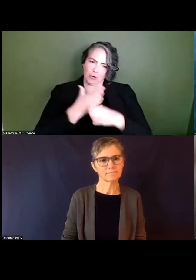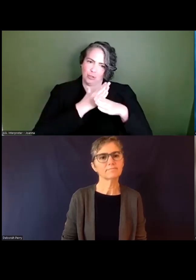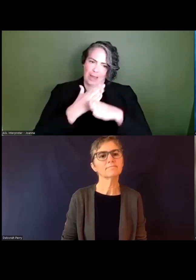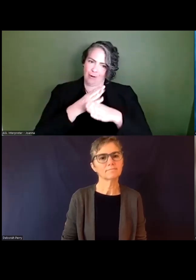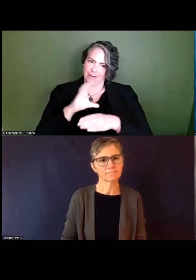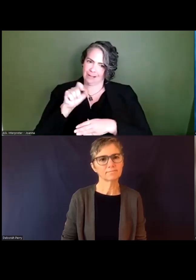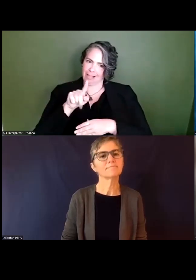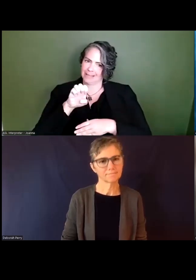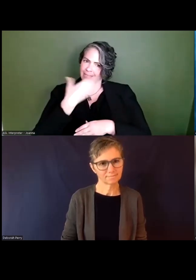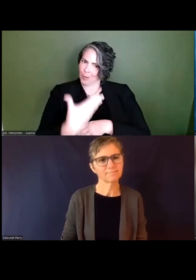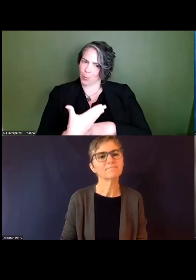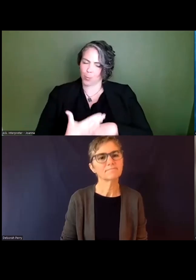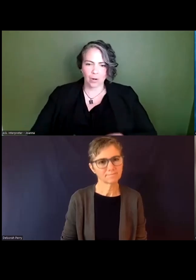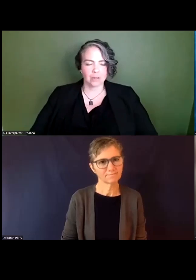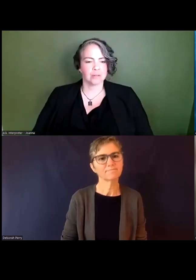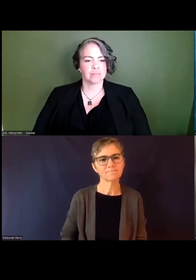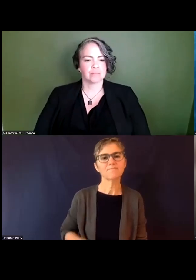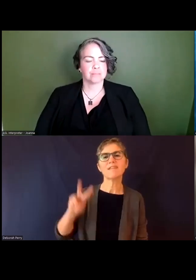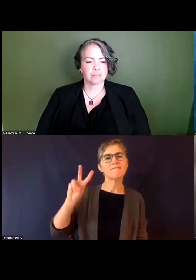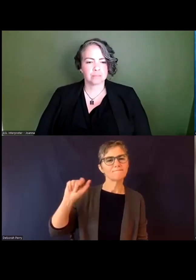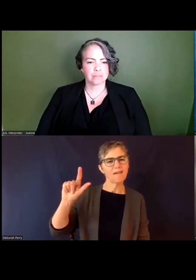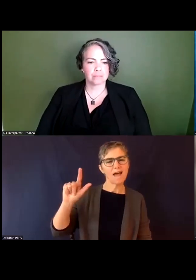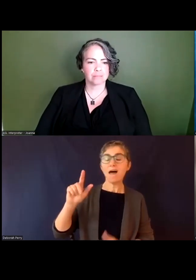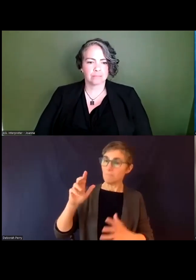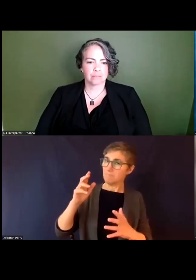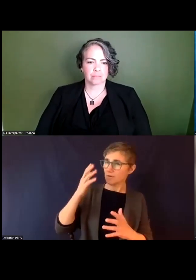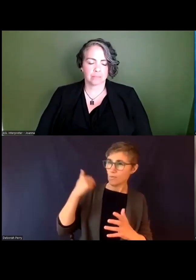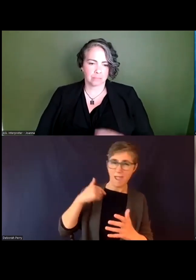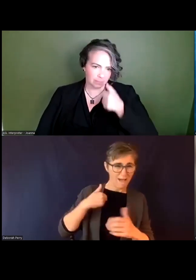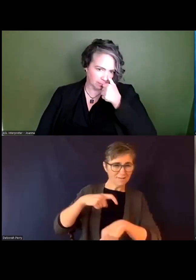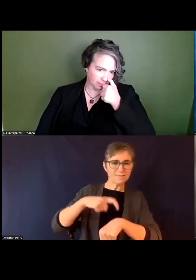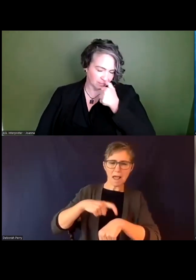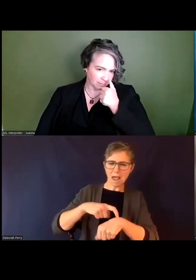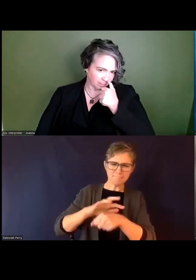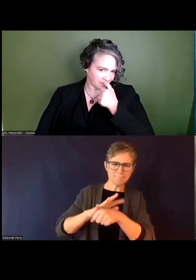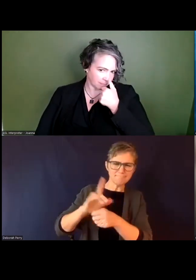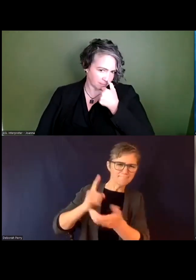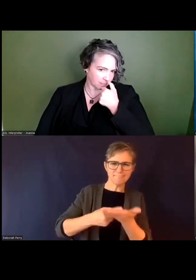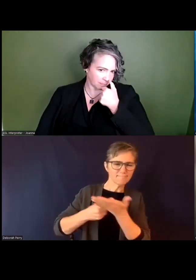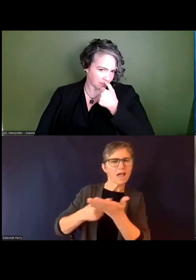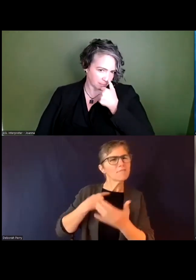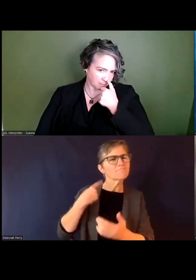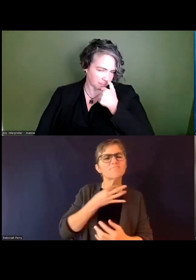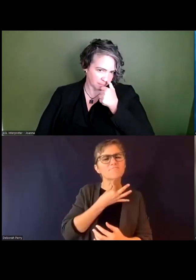bit more since we have time what more of those tensions might be between the two